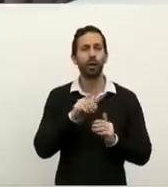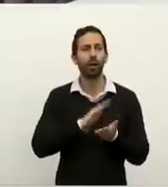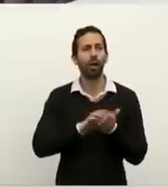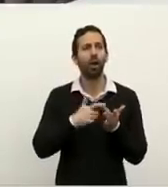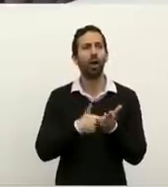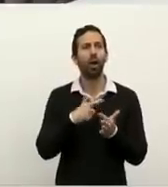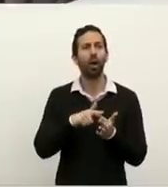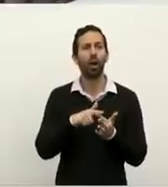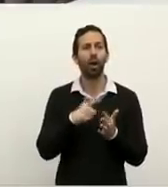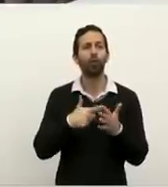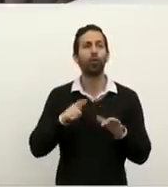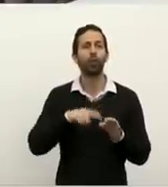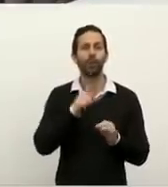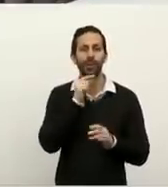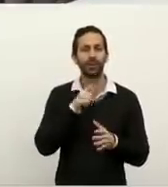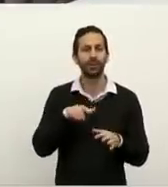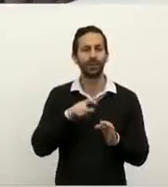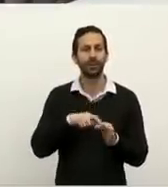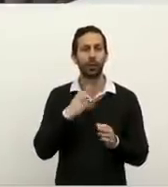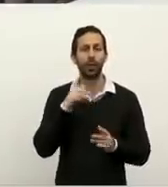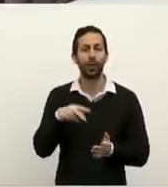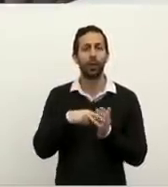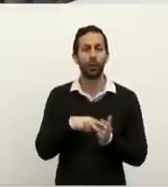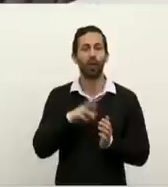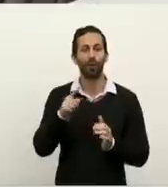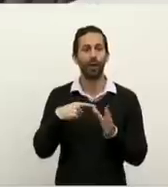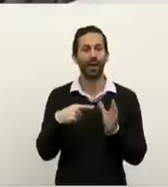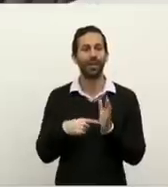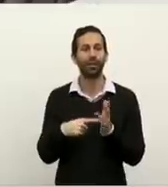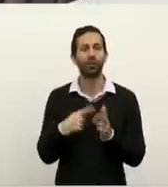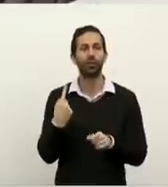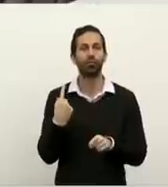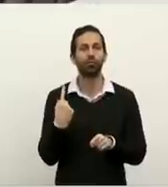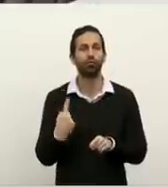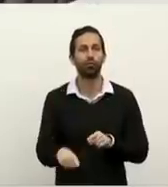for participants while they await AT to be approved and then supplied?